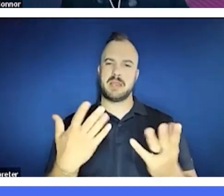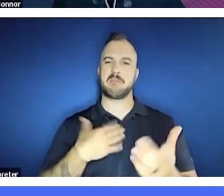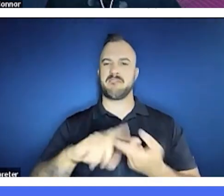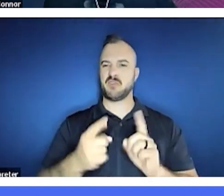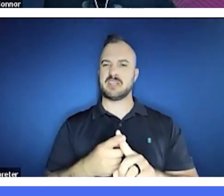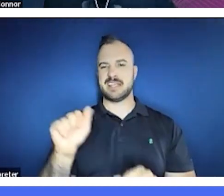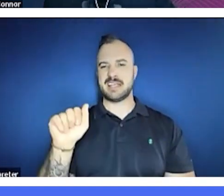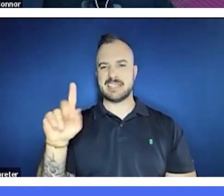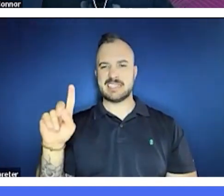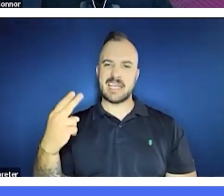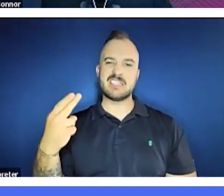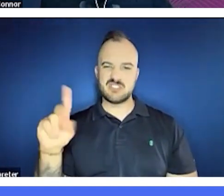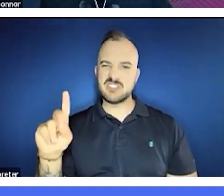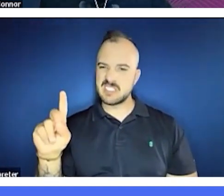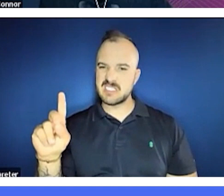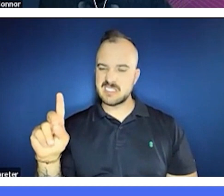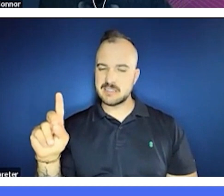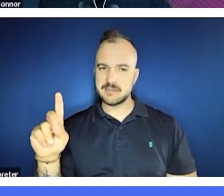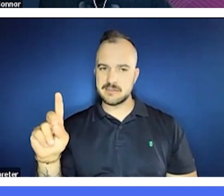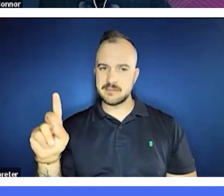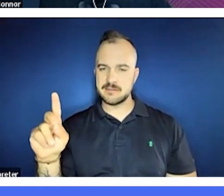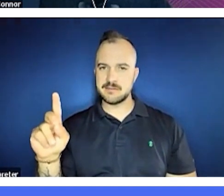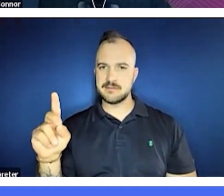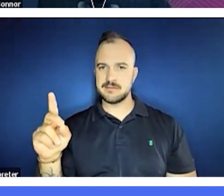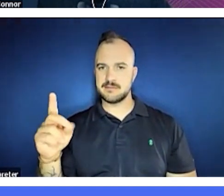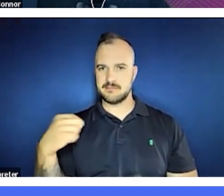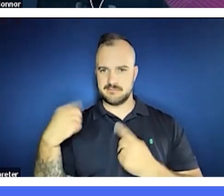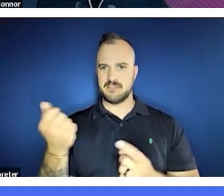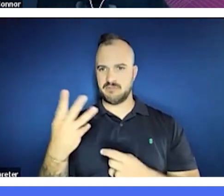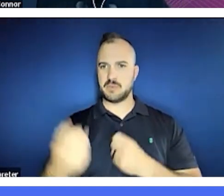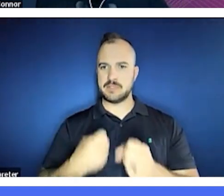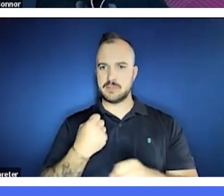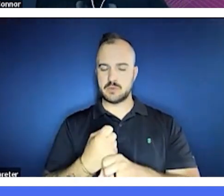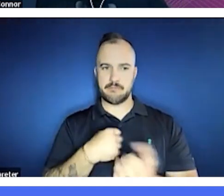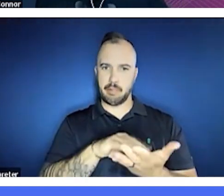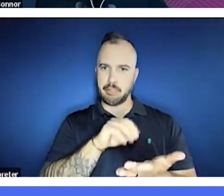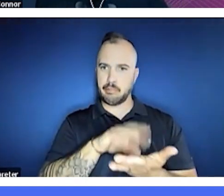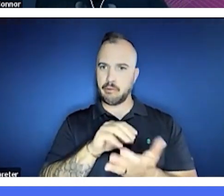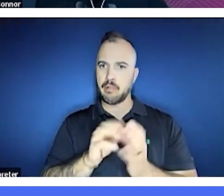or attention deficit disorder in the last couple of years, and I've learned a lot about breaking down tasks.